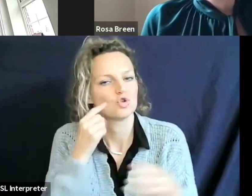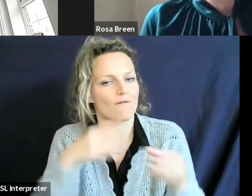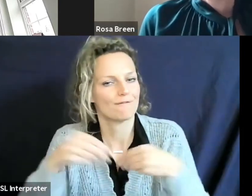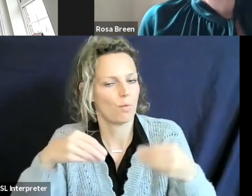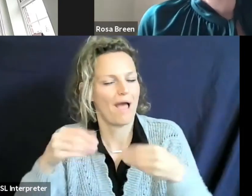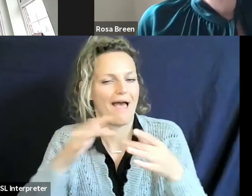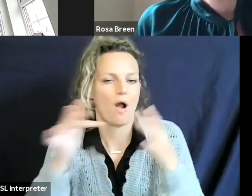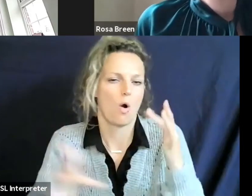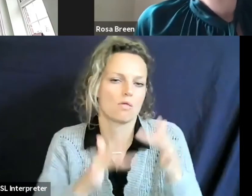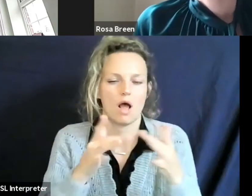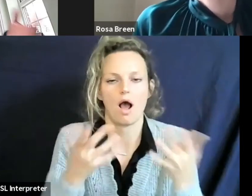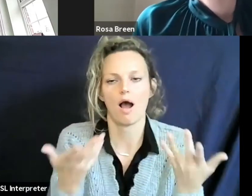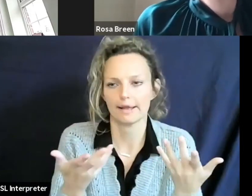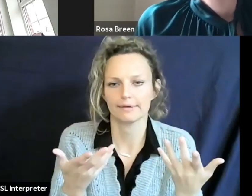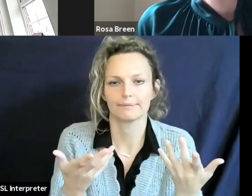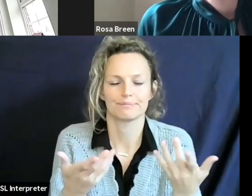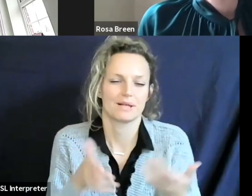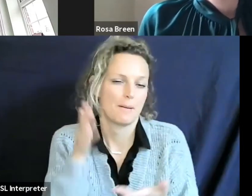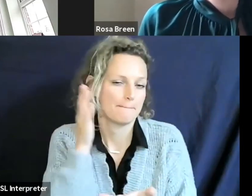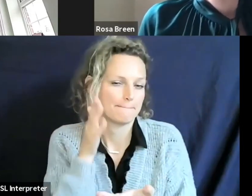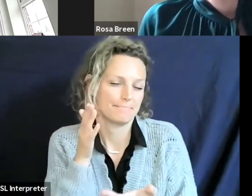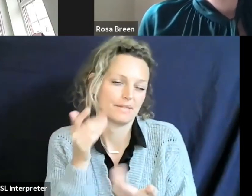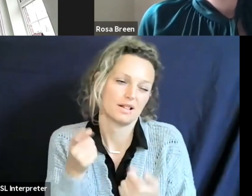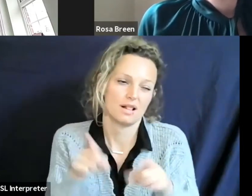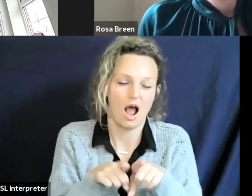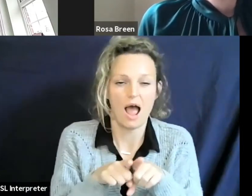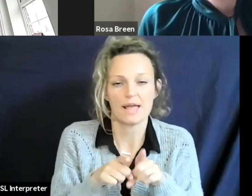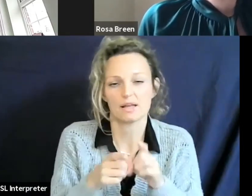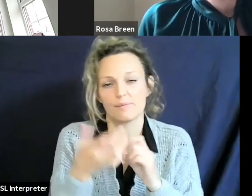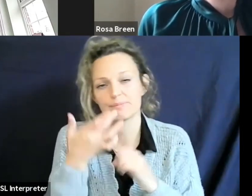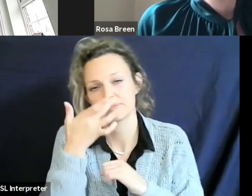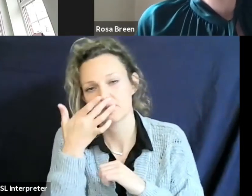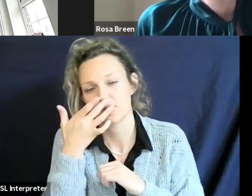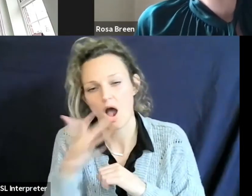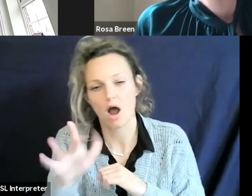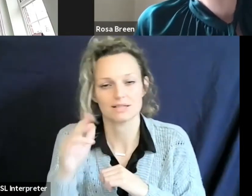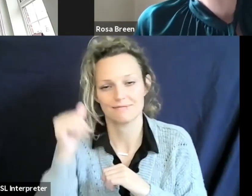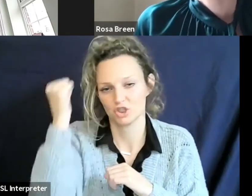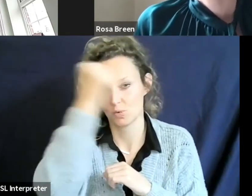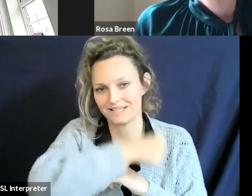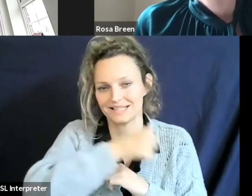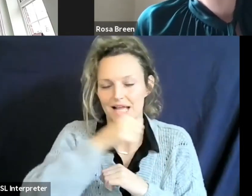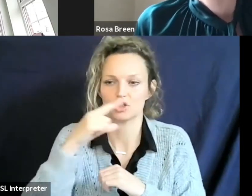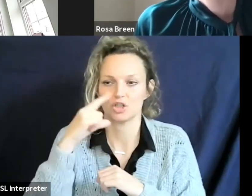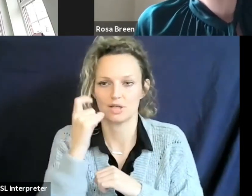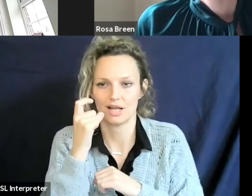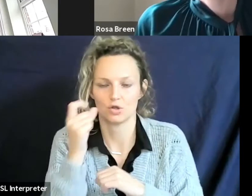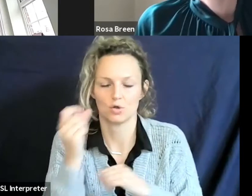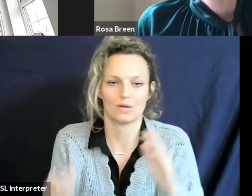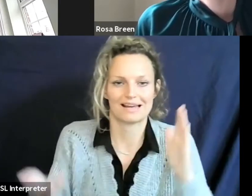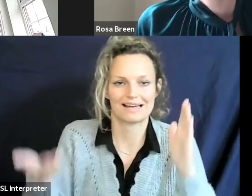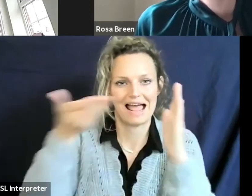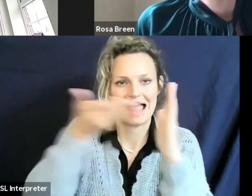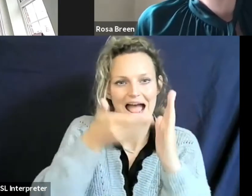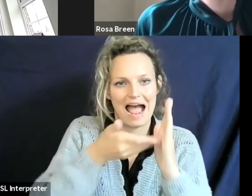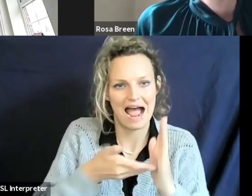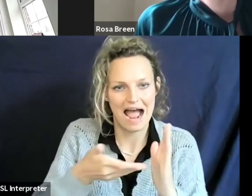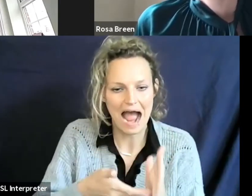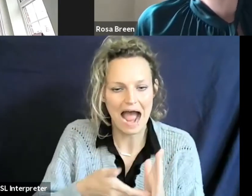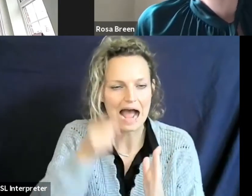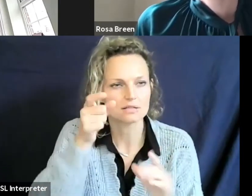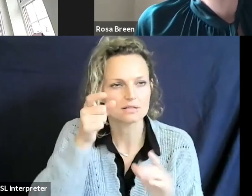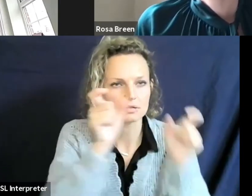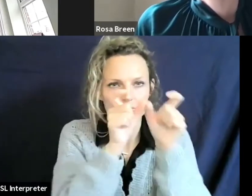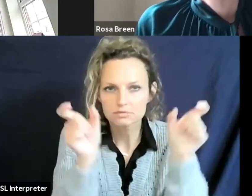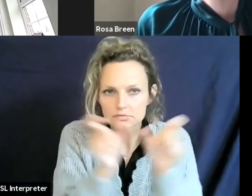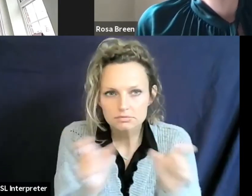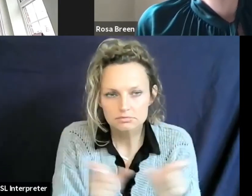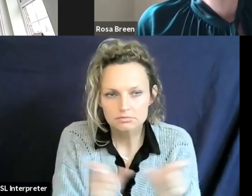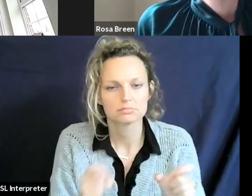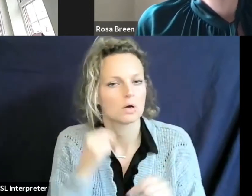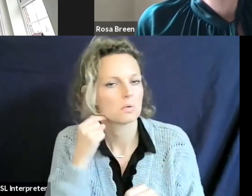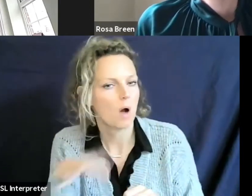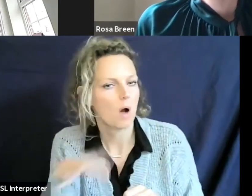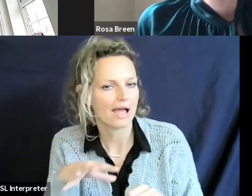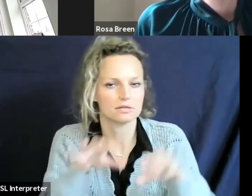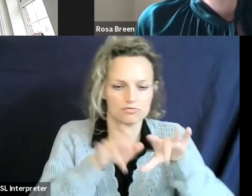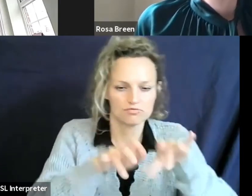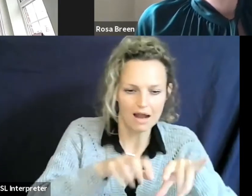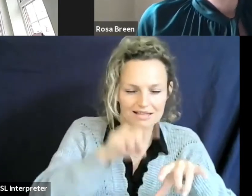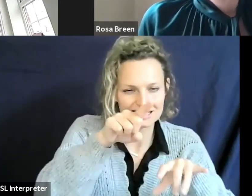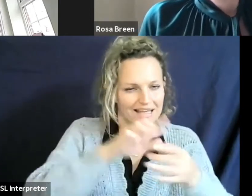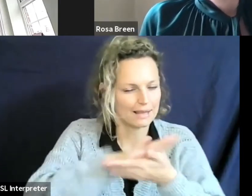I know a lot of organisations do that.